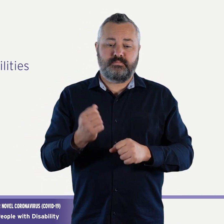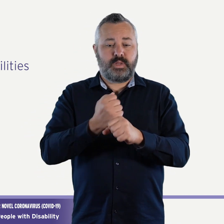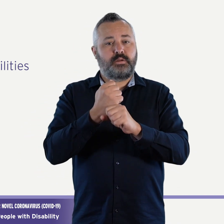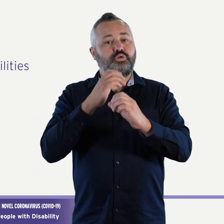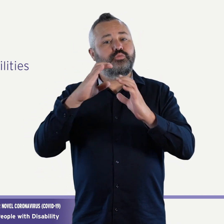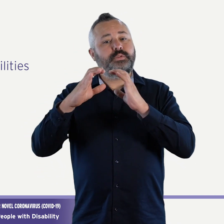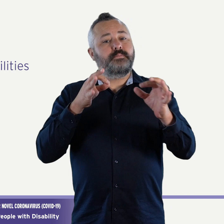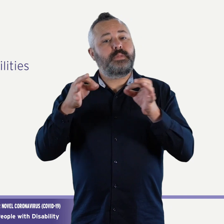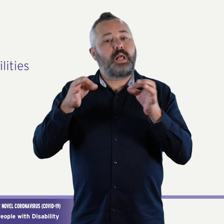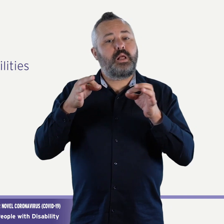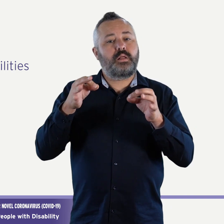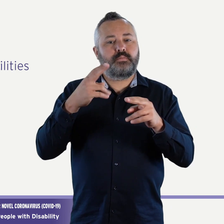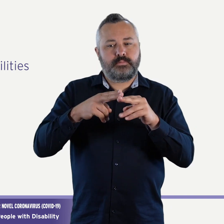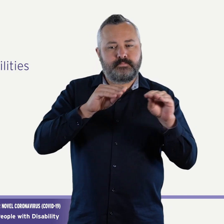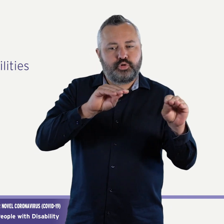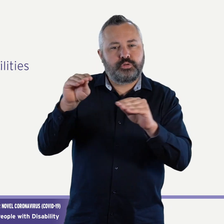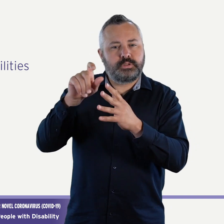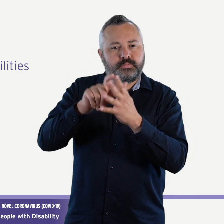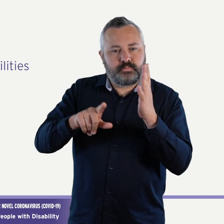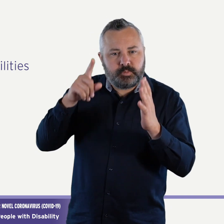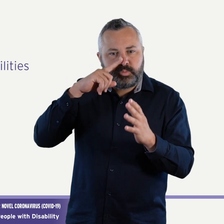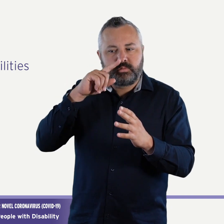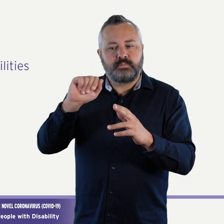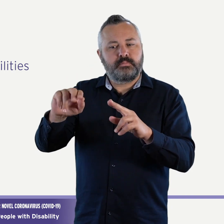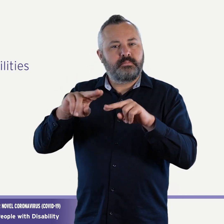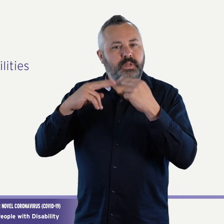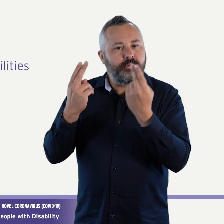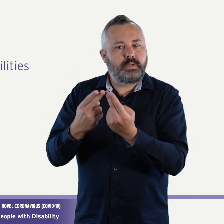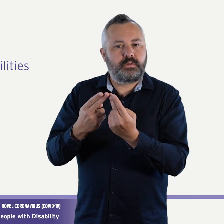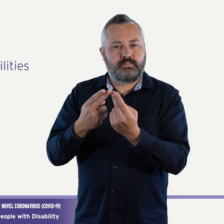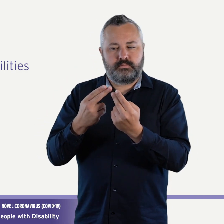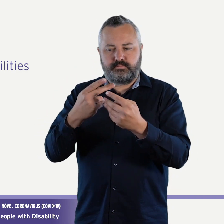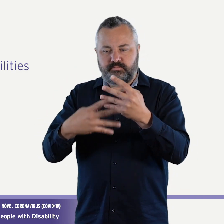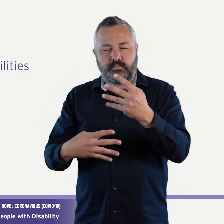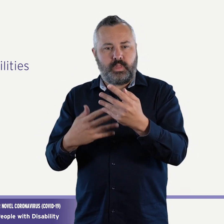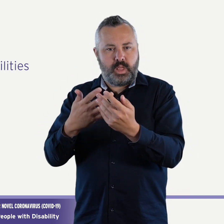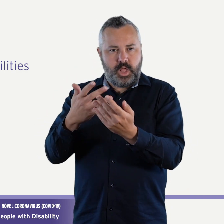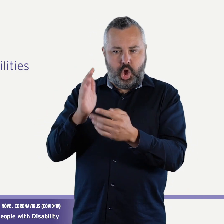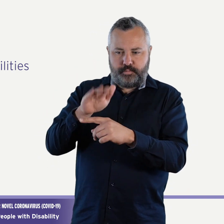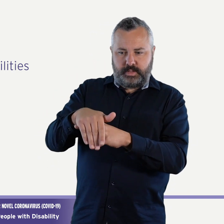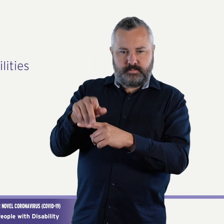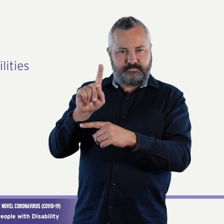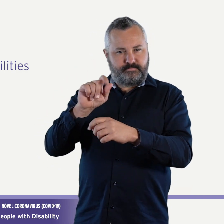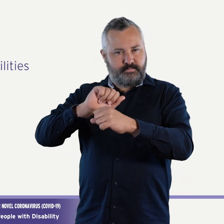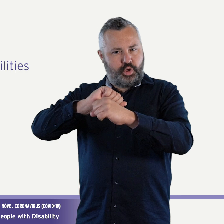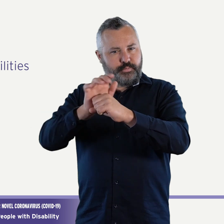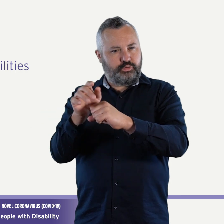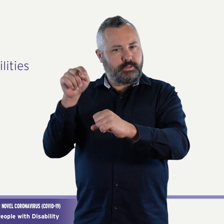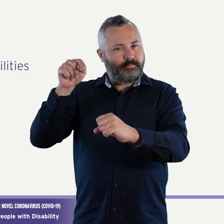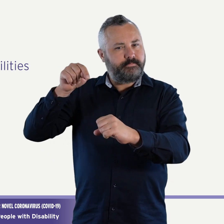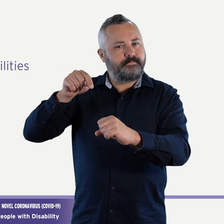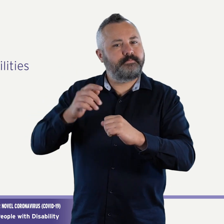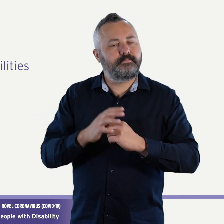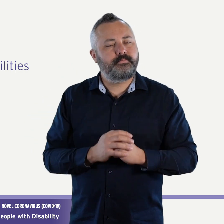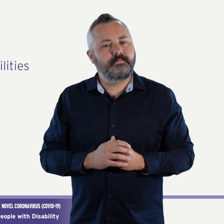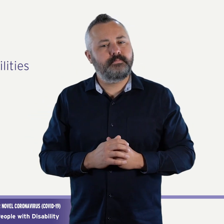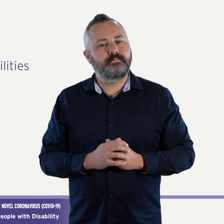Developing a national communications plan specific to people with disability, to educate people with disability, their families, carers, support workers, health care workers and others about the spread of COVID-19.